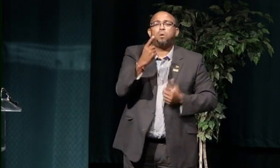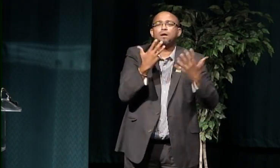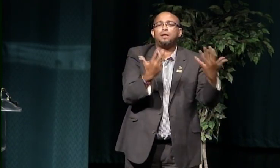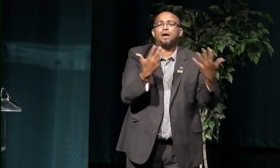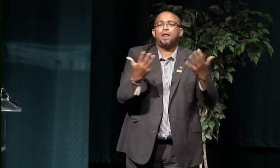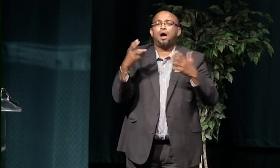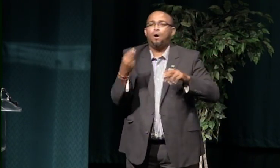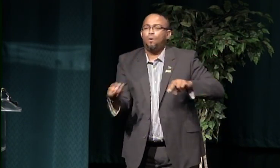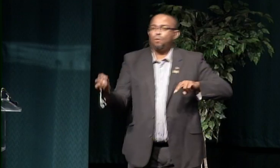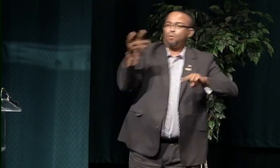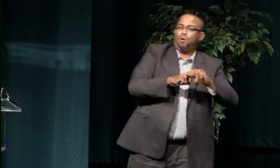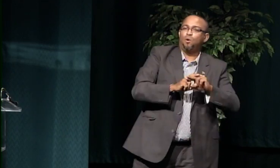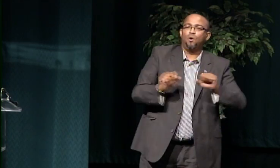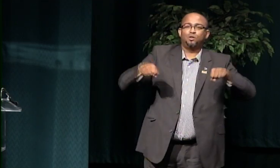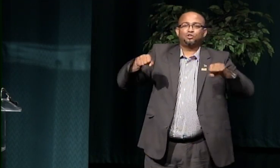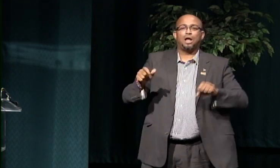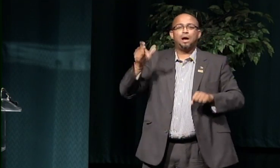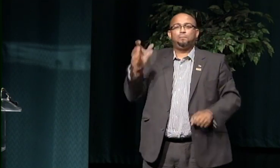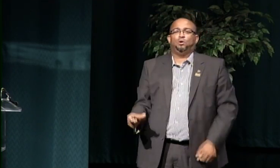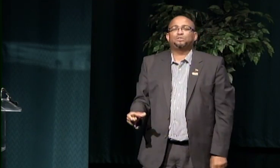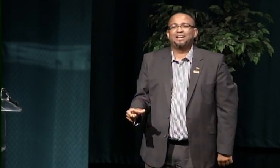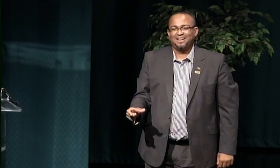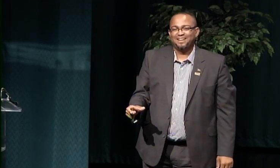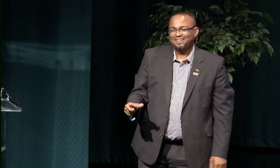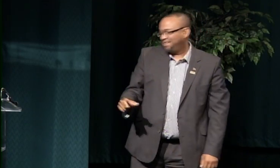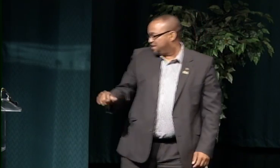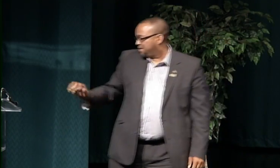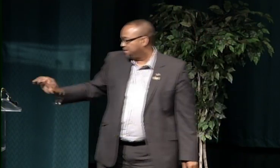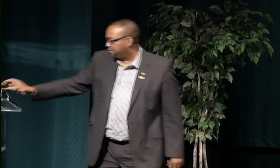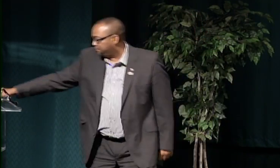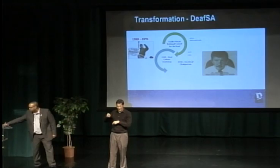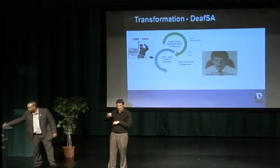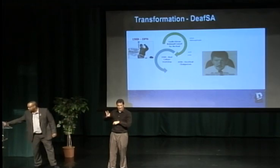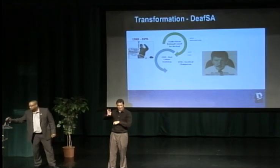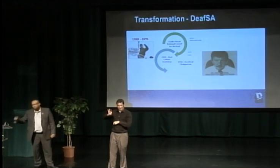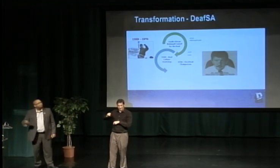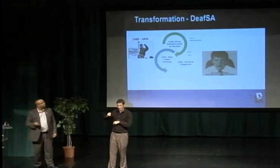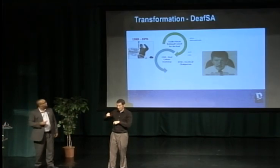planted the seeds for us and then we were finally had